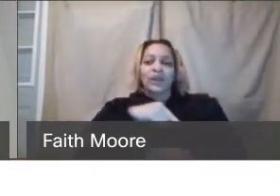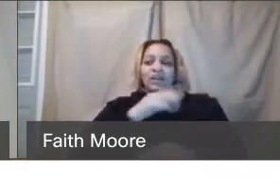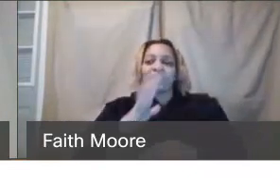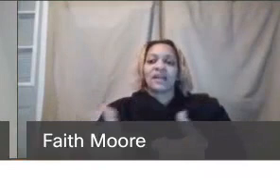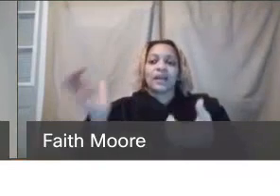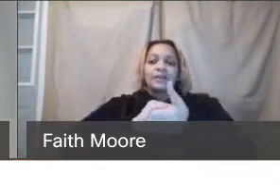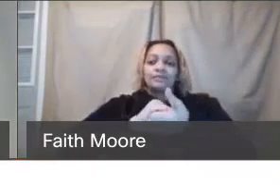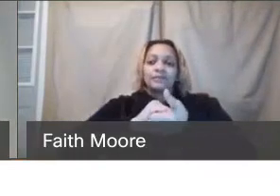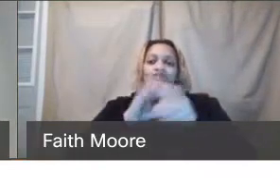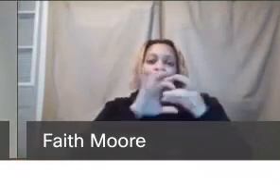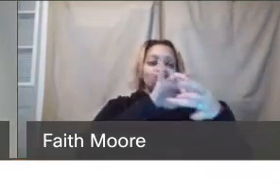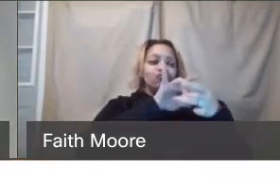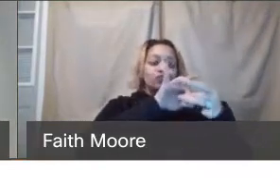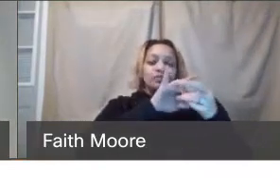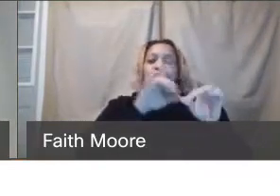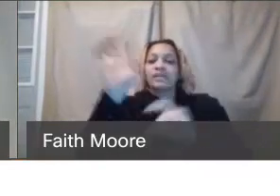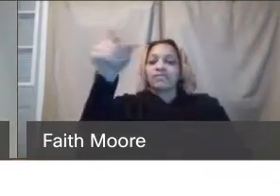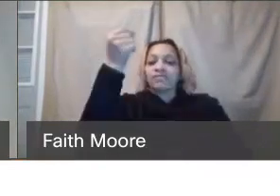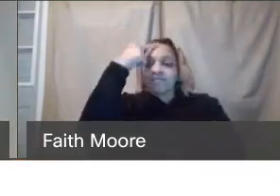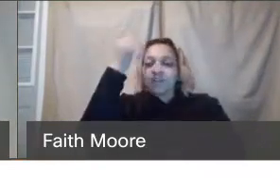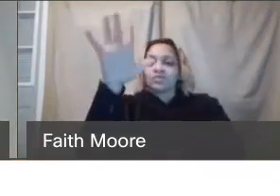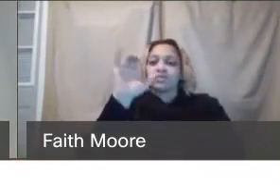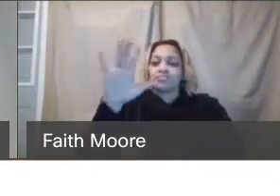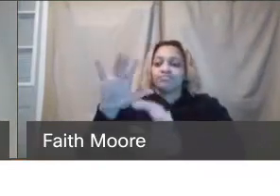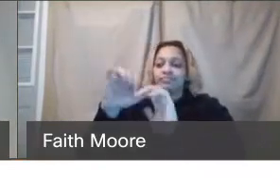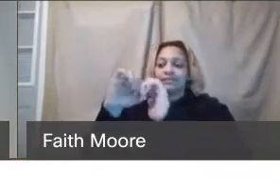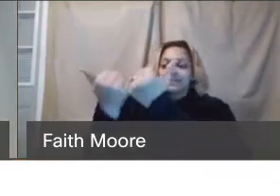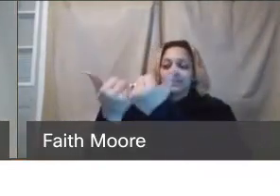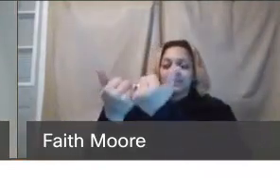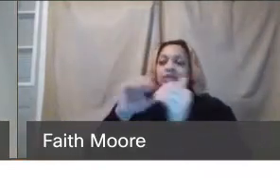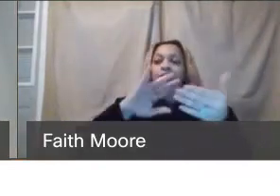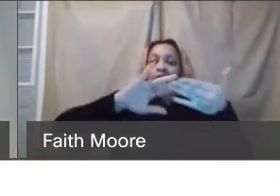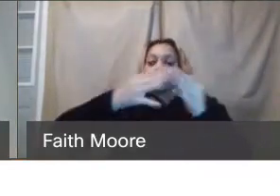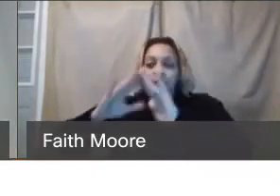The federal agencies along the quarter planning area, that community that tour bus operators.